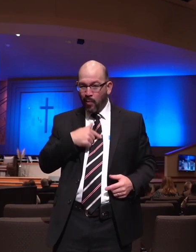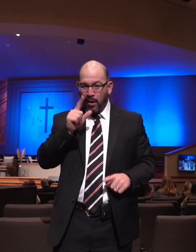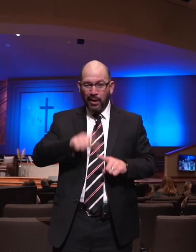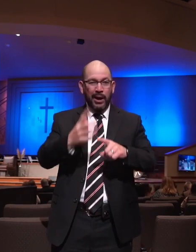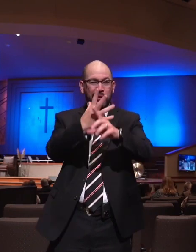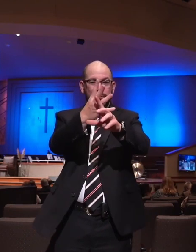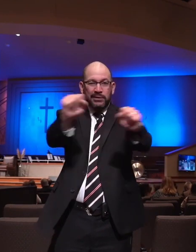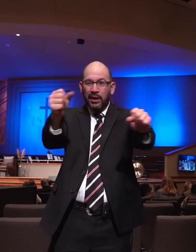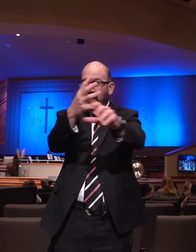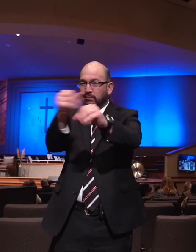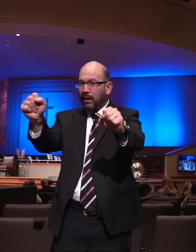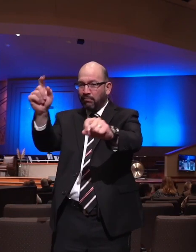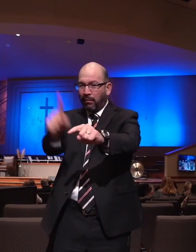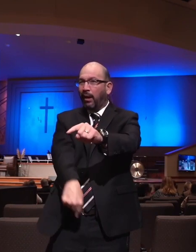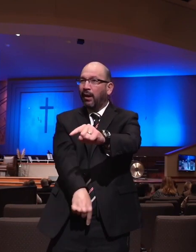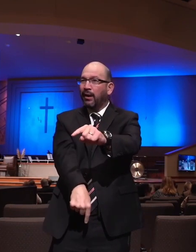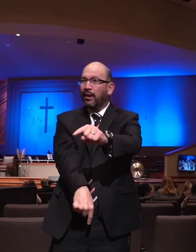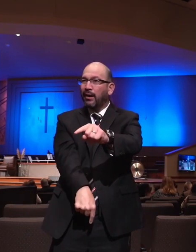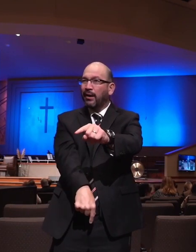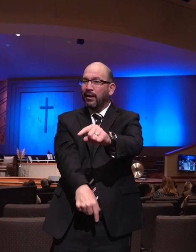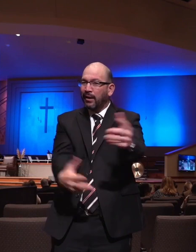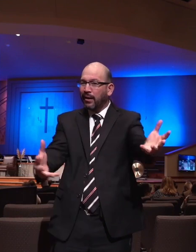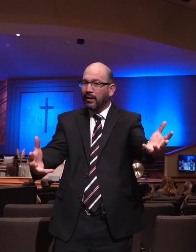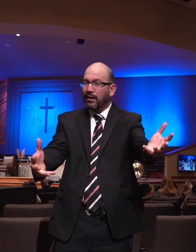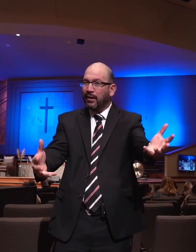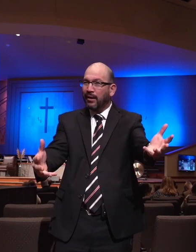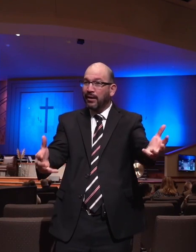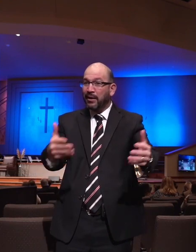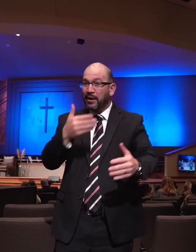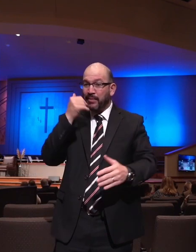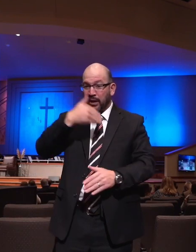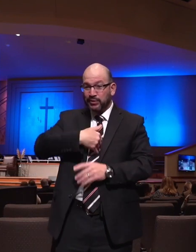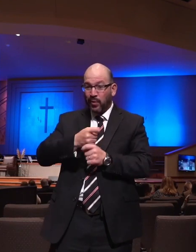important to understand the best soul winners are and by the way